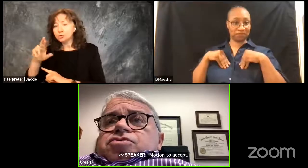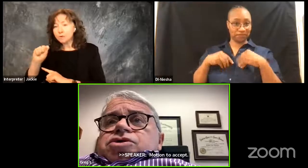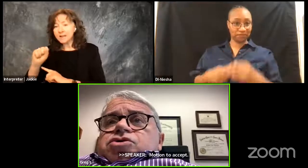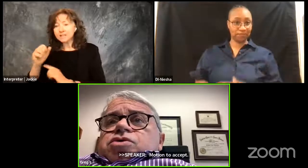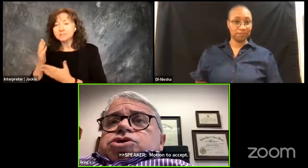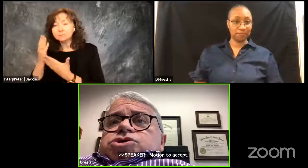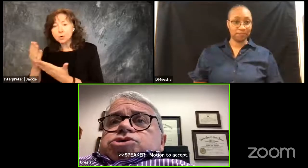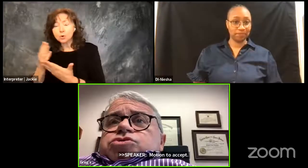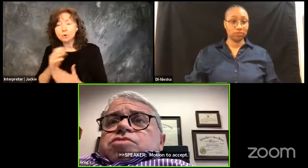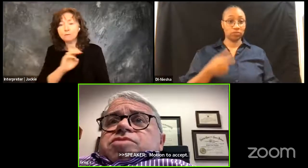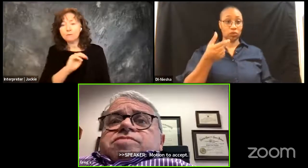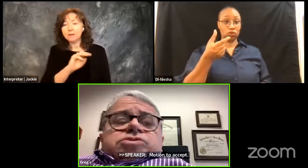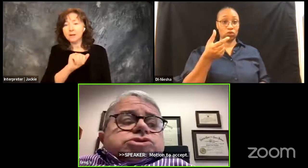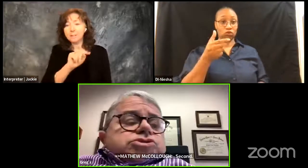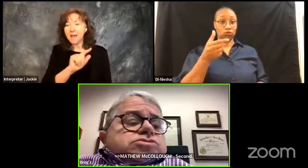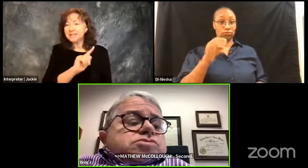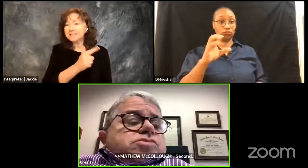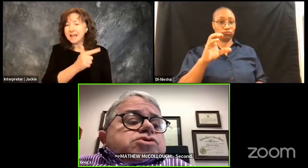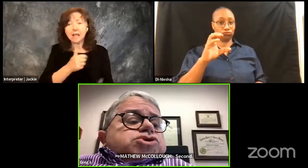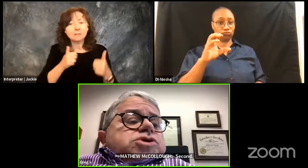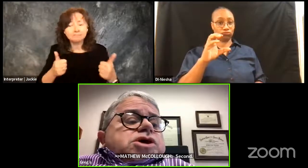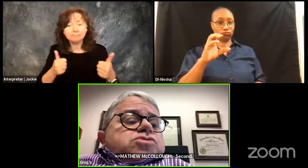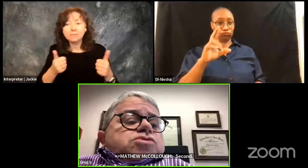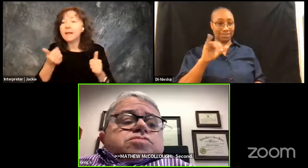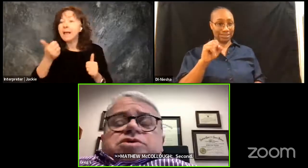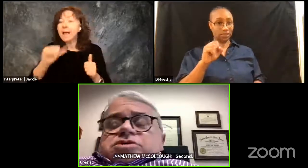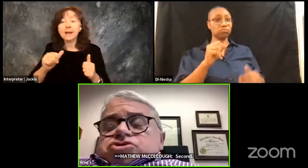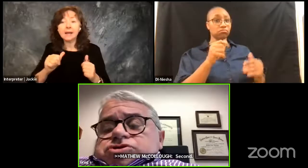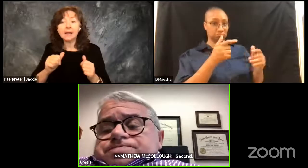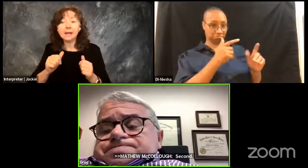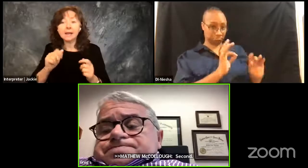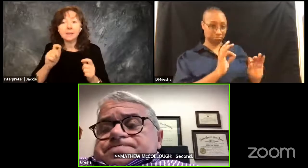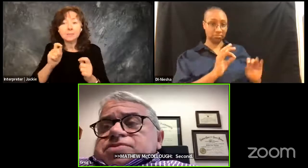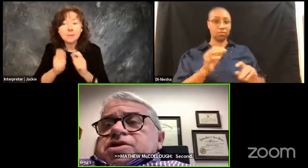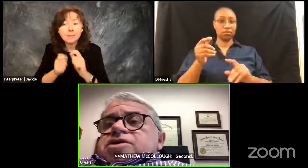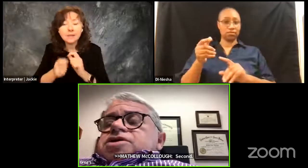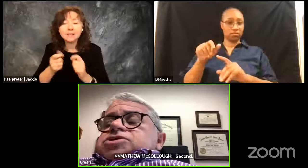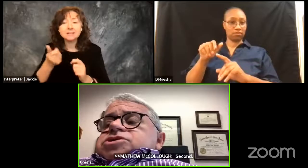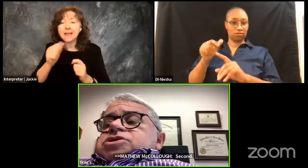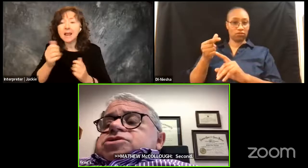Are there any questions or amendments to the motion and/or the minutes?